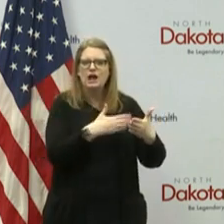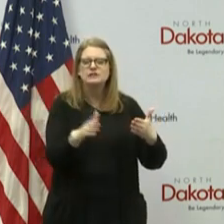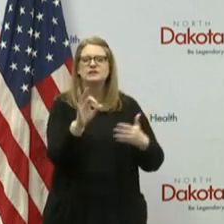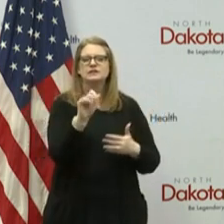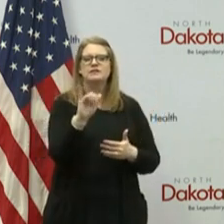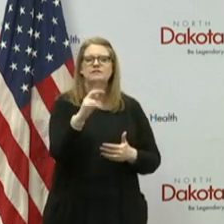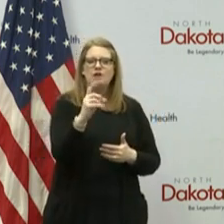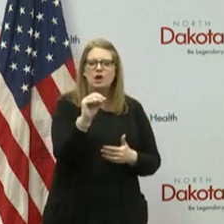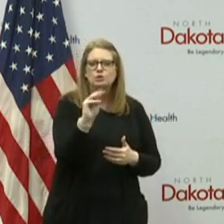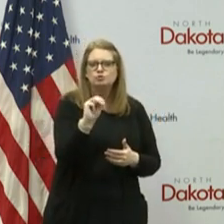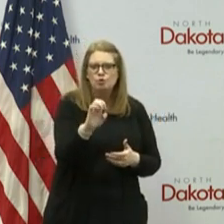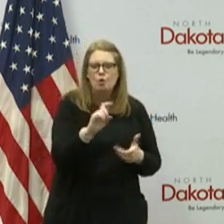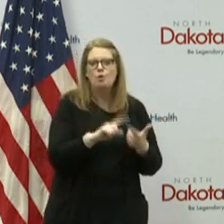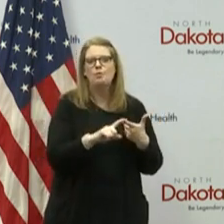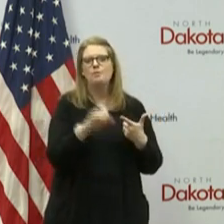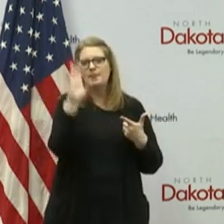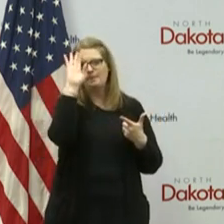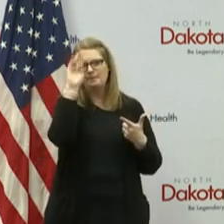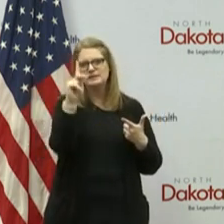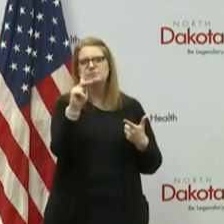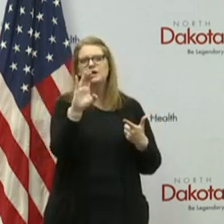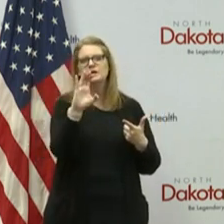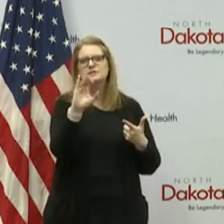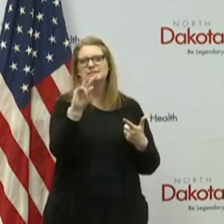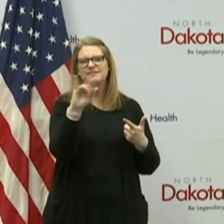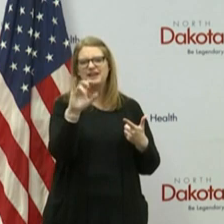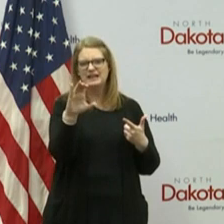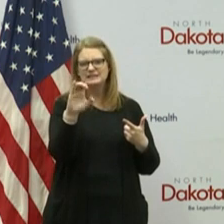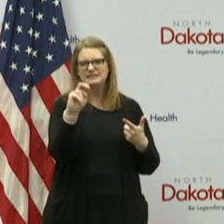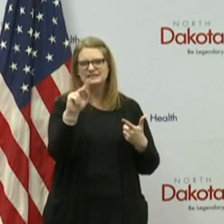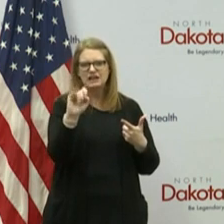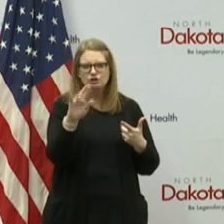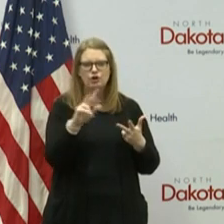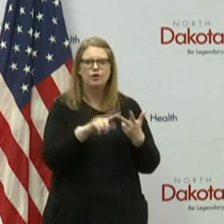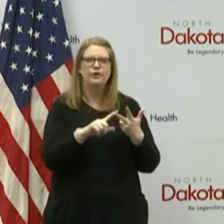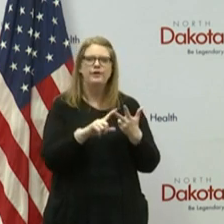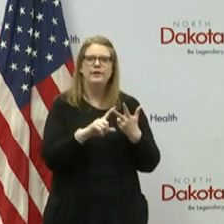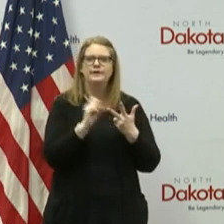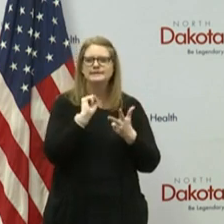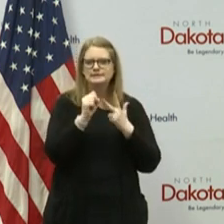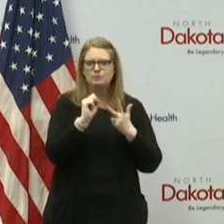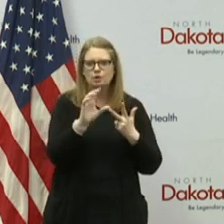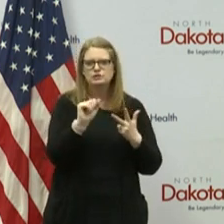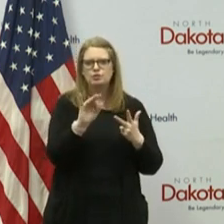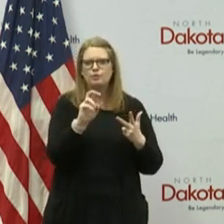CLOSED UNTIL FURTHER NOTICE. WE MENTIONED THIS YESTERDAY BUT AGAIN THAT WOULD INCLUDE LARGE CONCERT VENUES LIKE THE FARGO